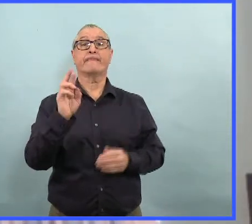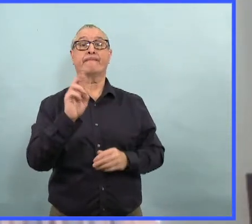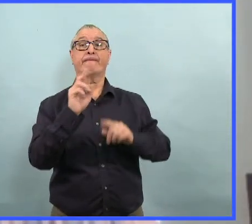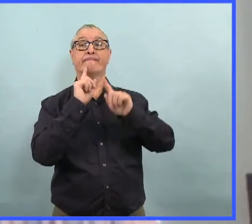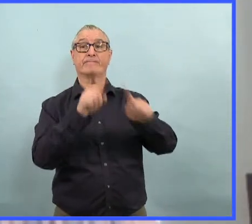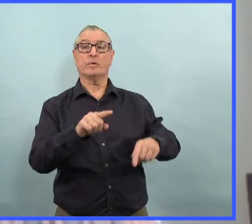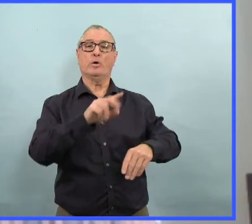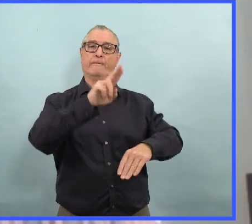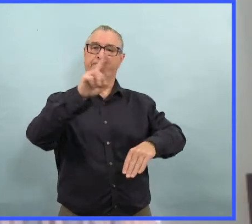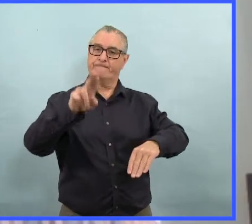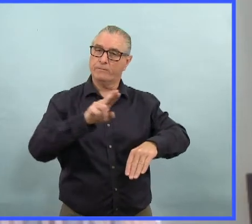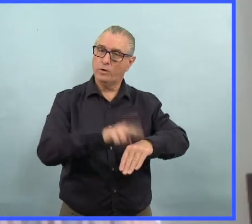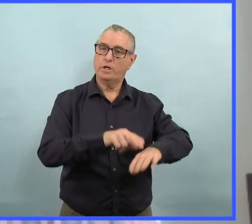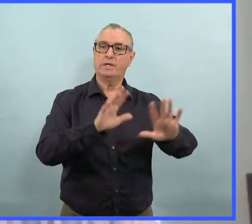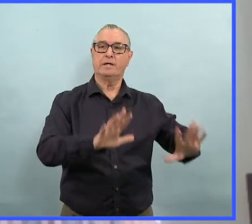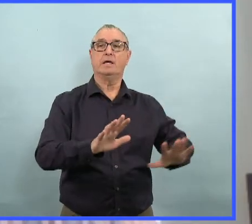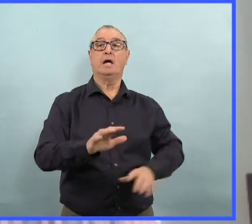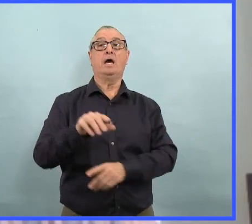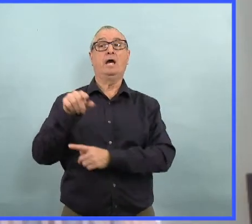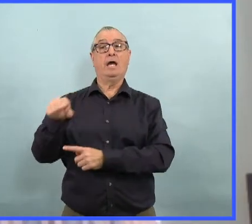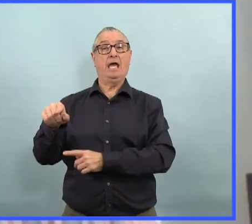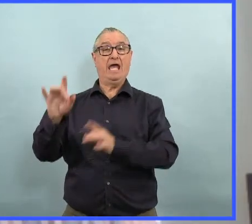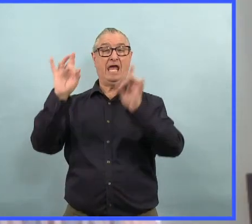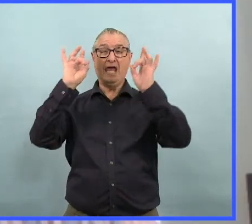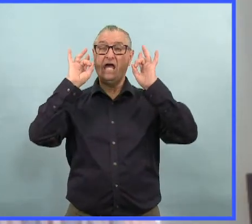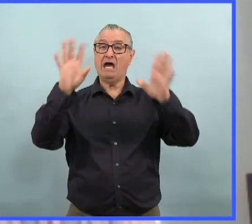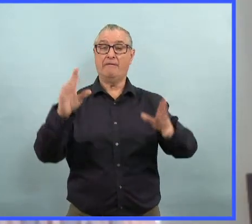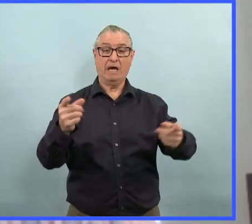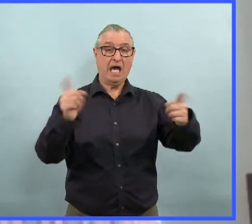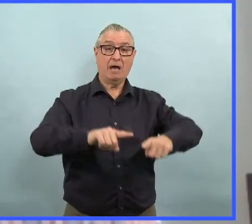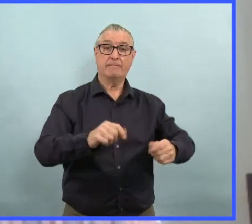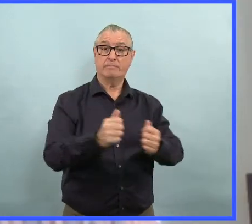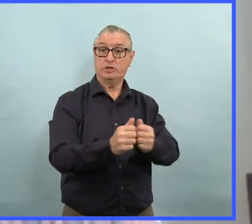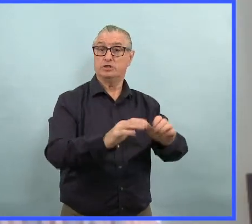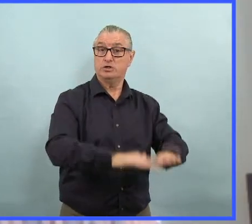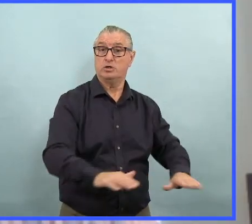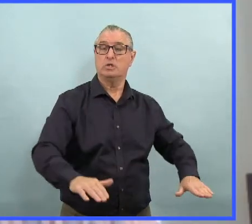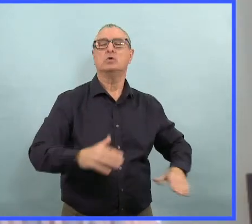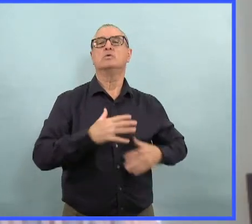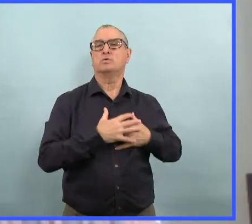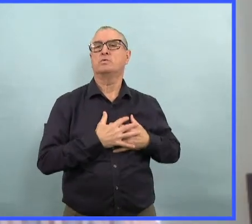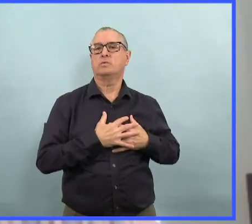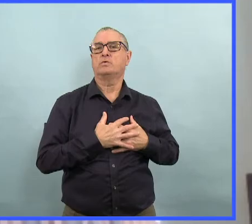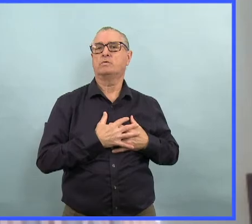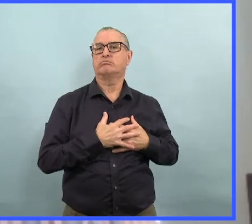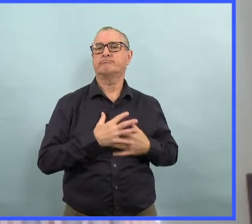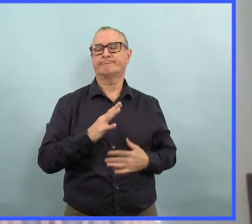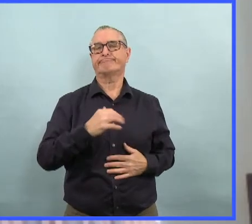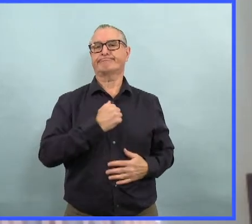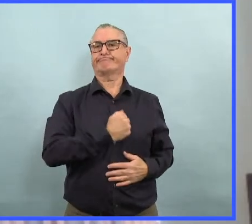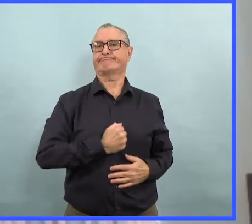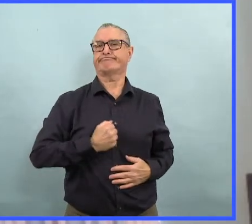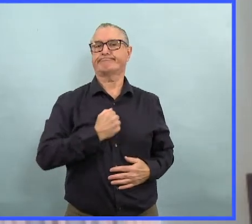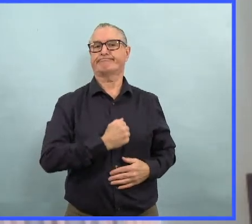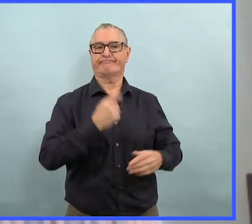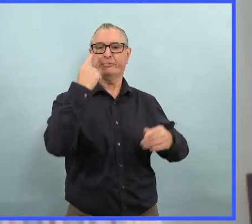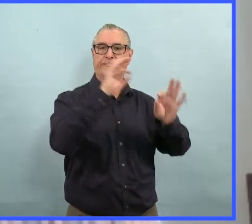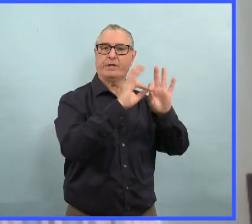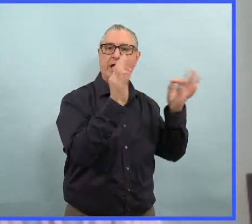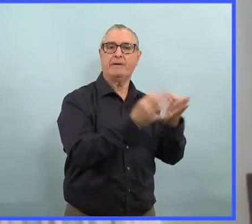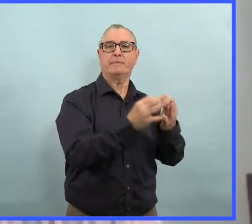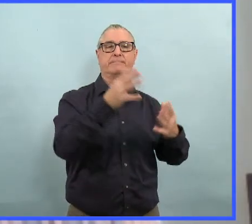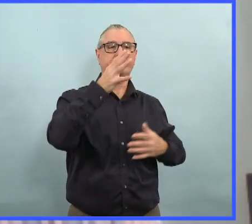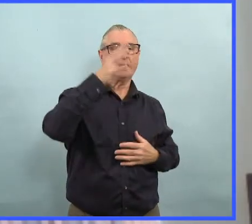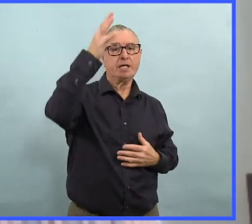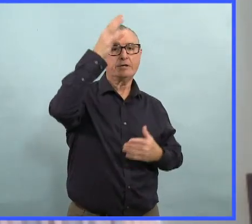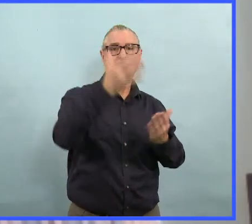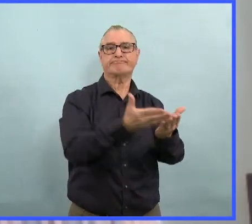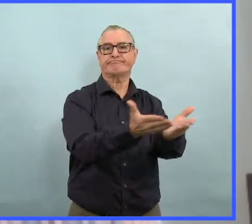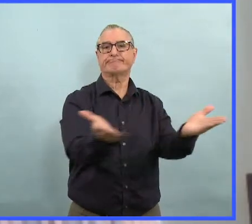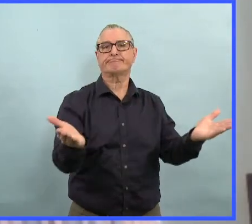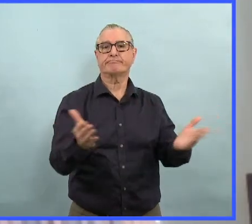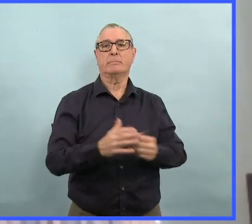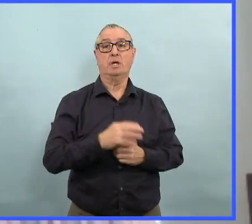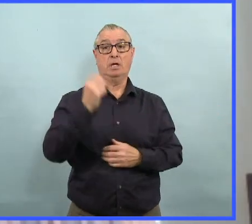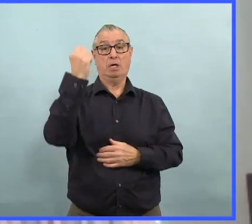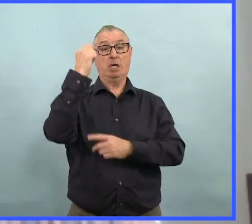the client and the families with that and so uh you know as far as capacity uh goes uh we do know